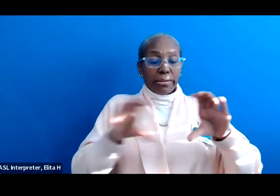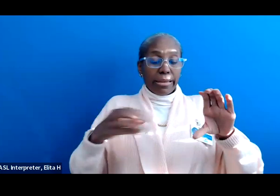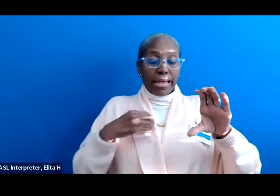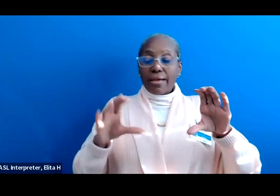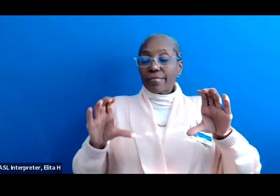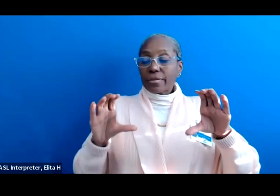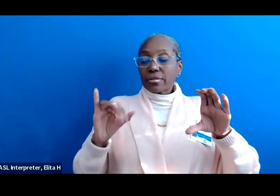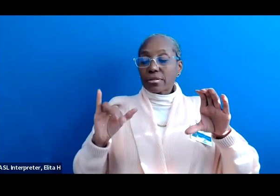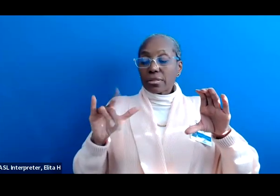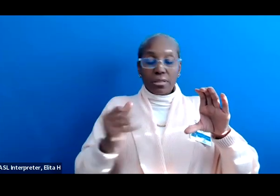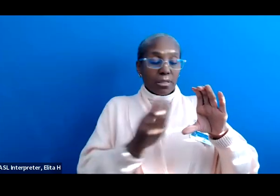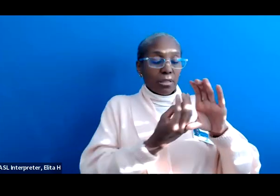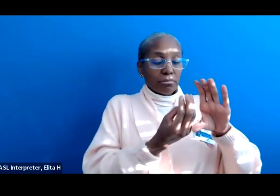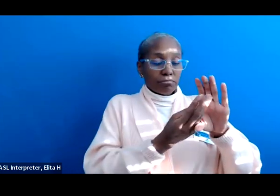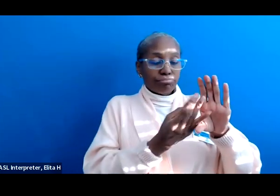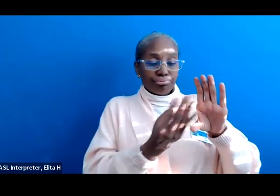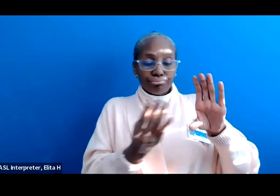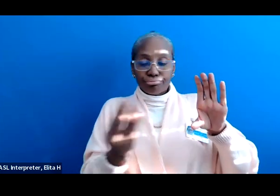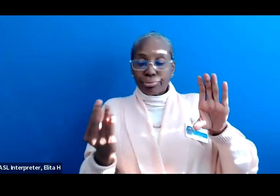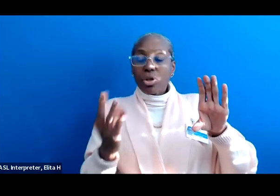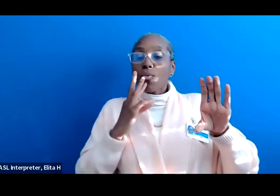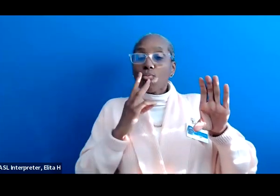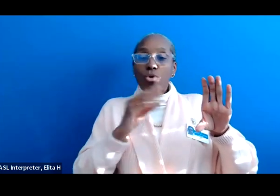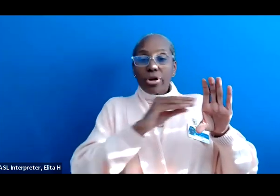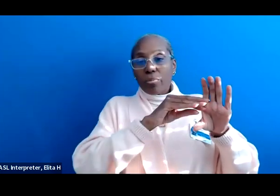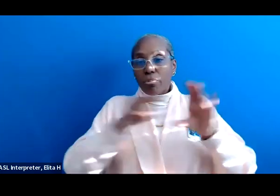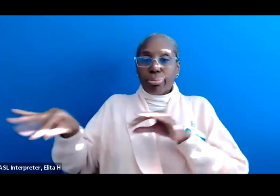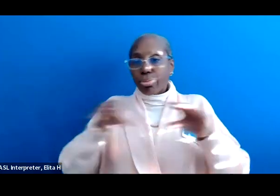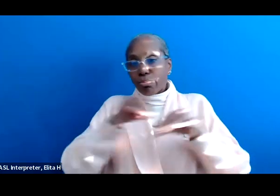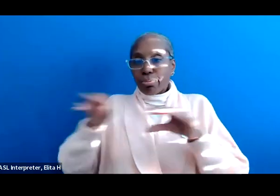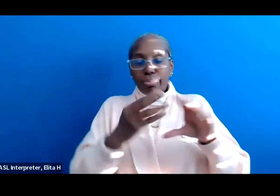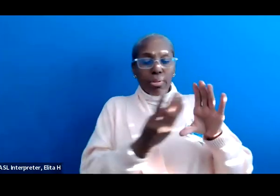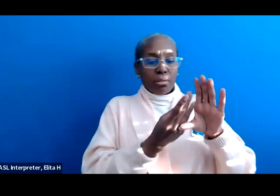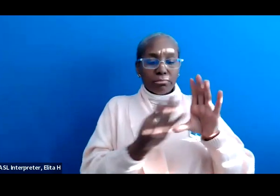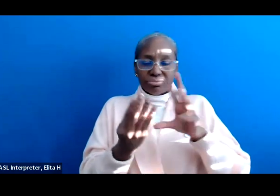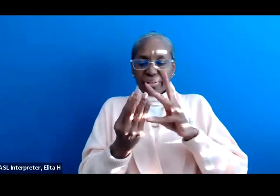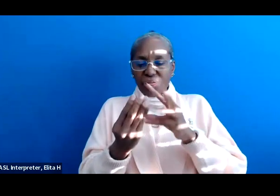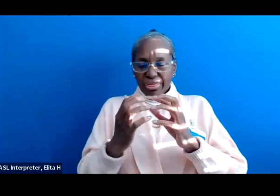bowel, it kind of washes those away. Those make the bowel program so much harder.